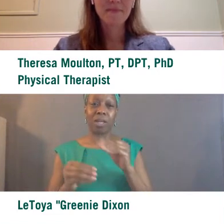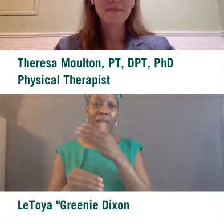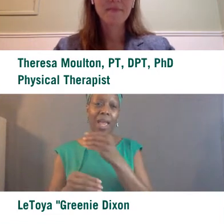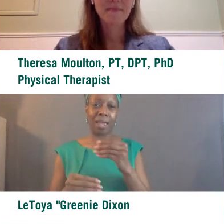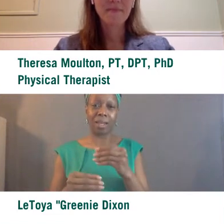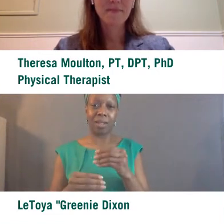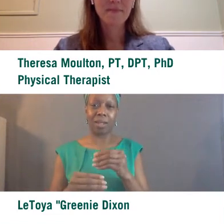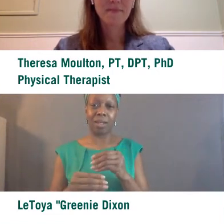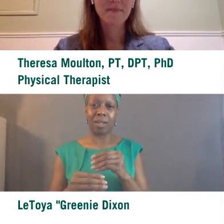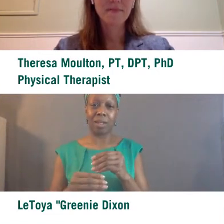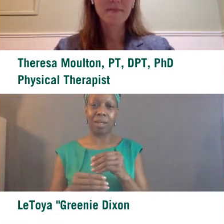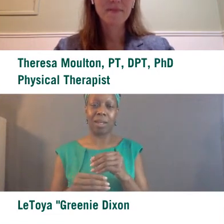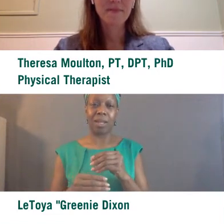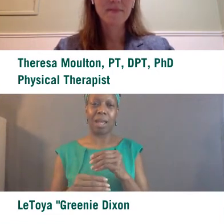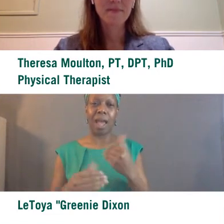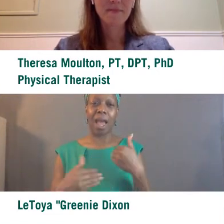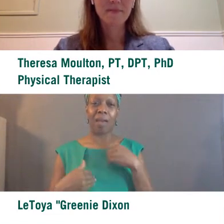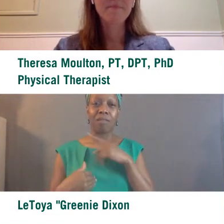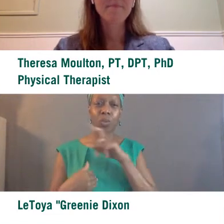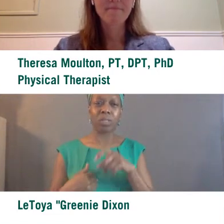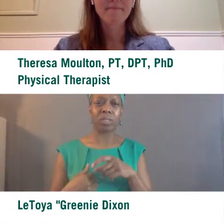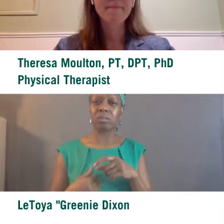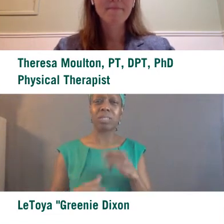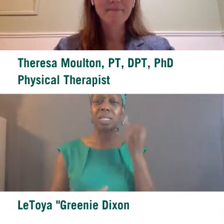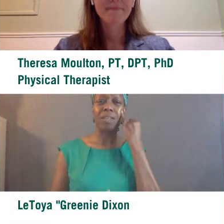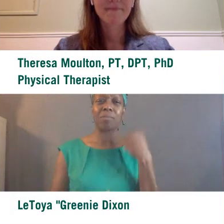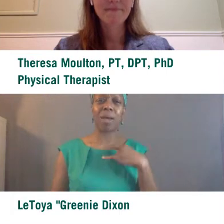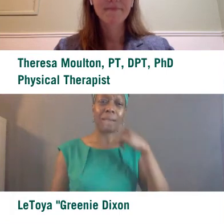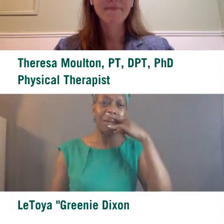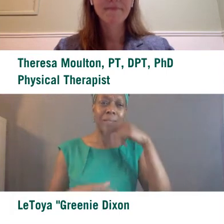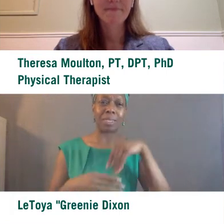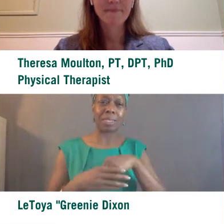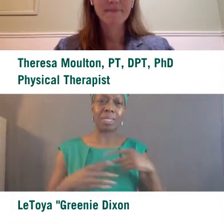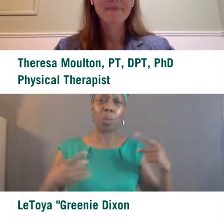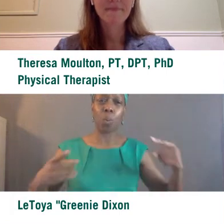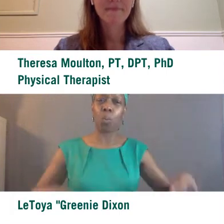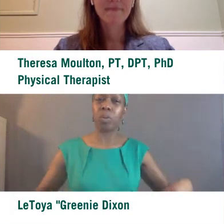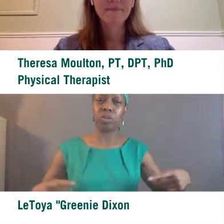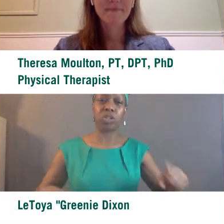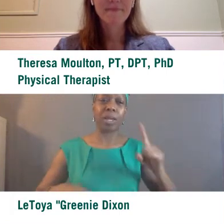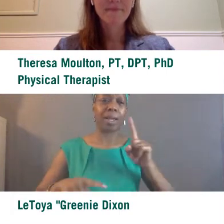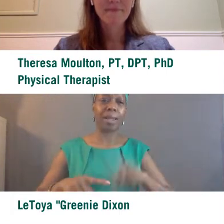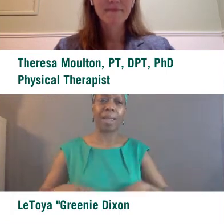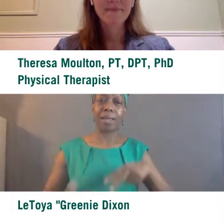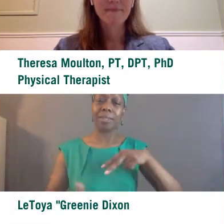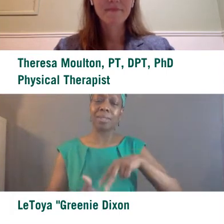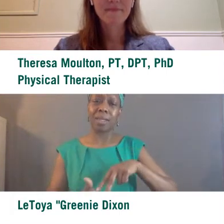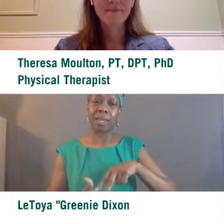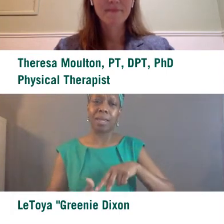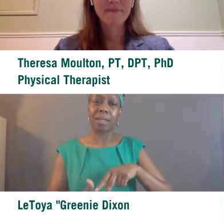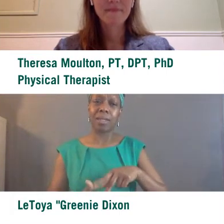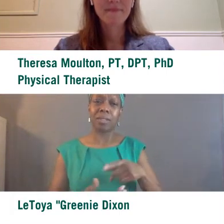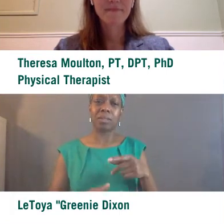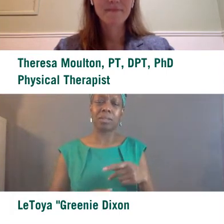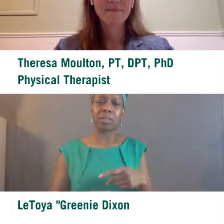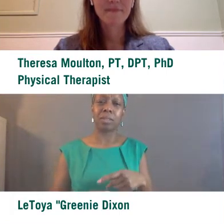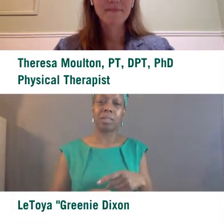What if my child is in a wheelchair and is unable to stand. I know Kara you touched on it briefly, but could you just expand a little bit further